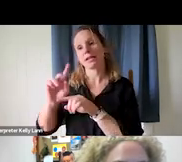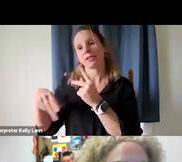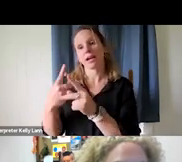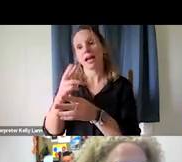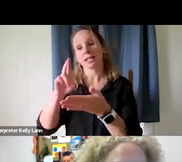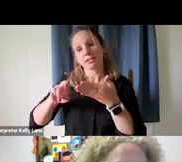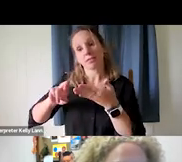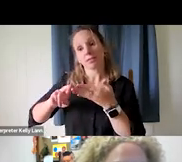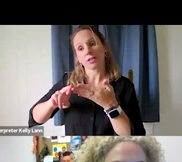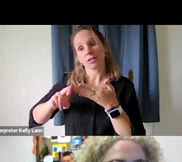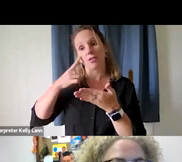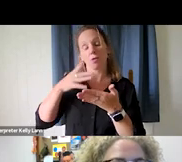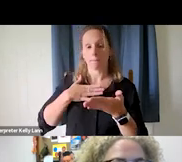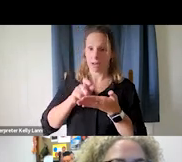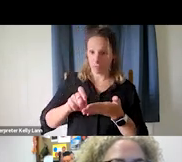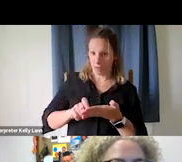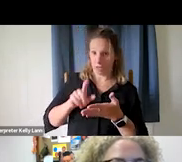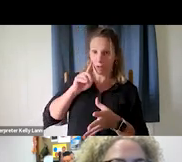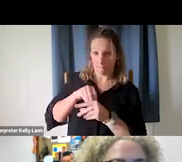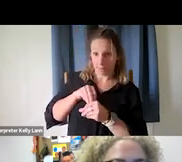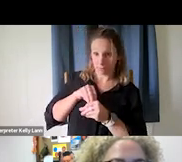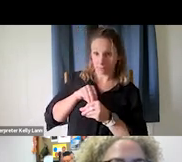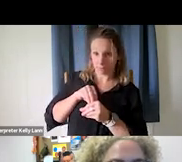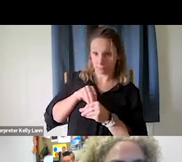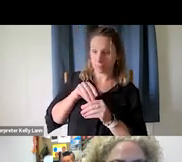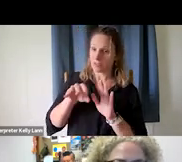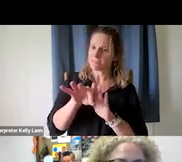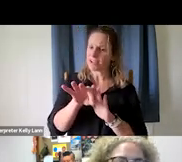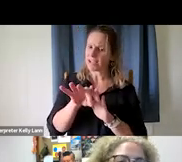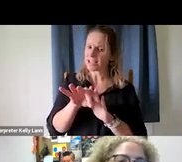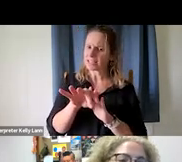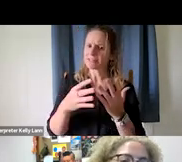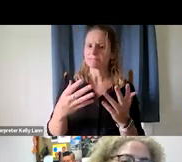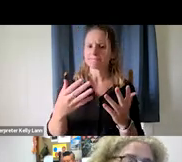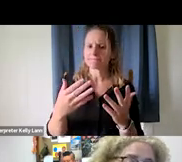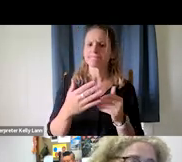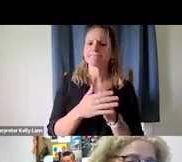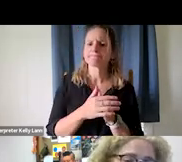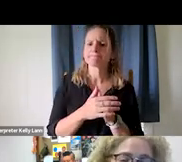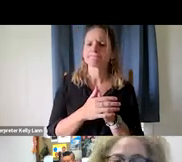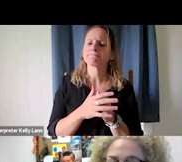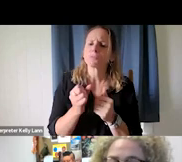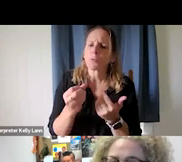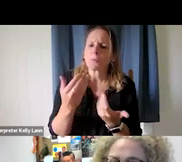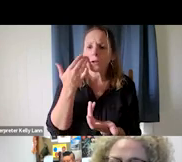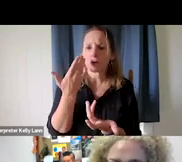in my writing. And so to find out what... So, you know, I actually do wonder,